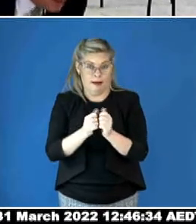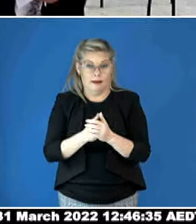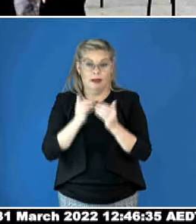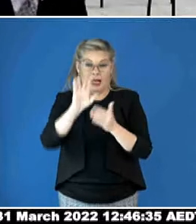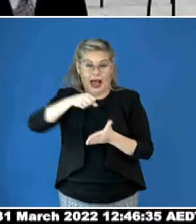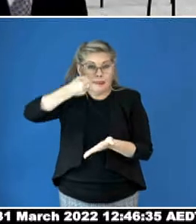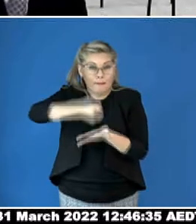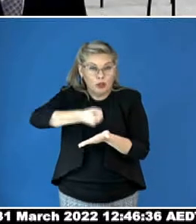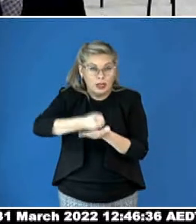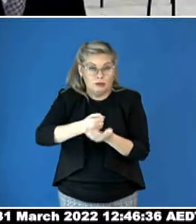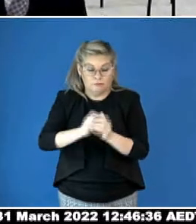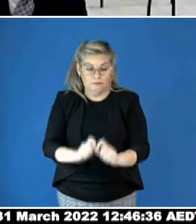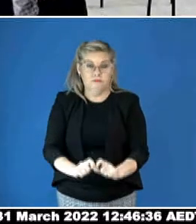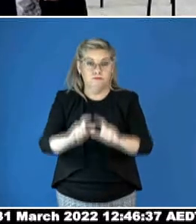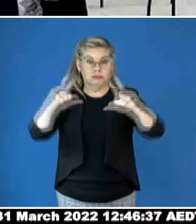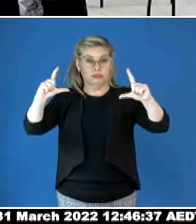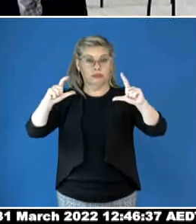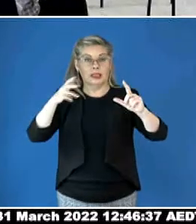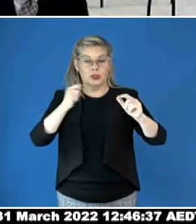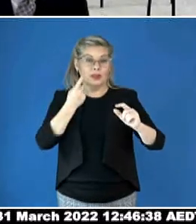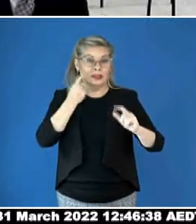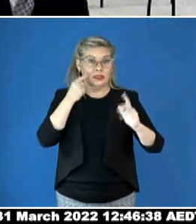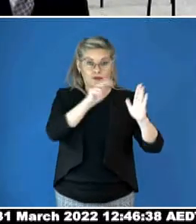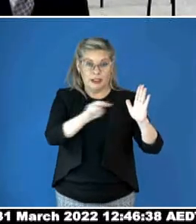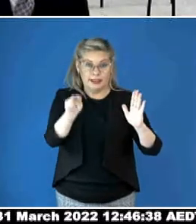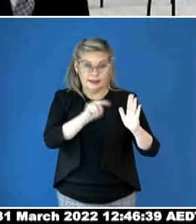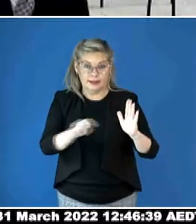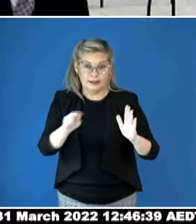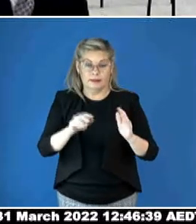the bottom of the page, please. If you can keep scrolling down for me.